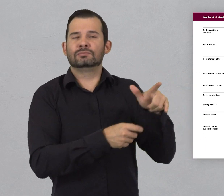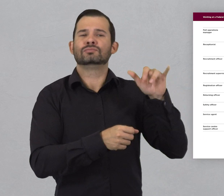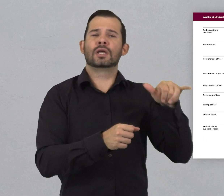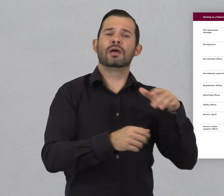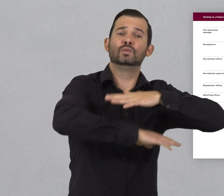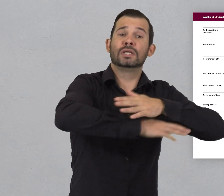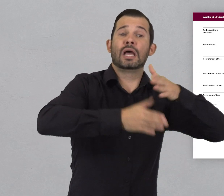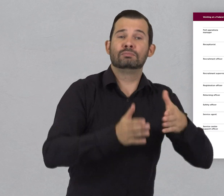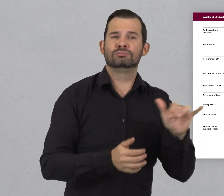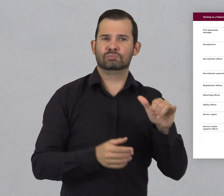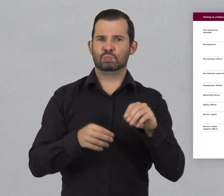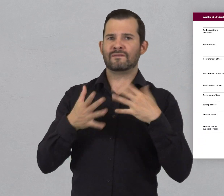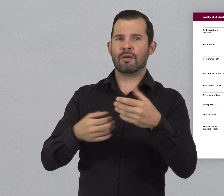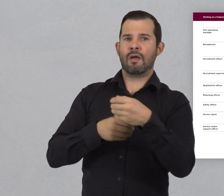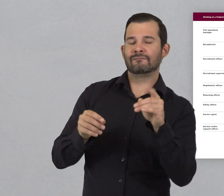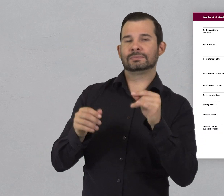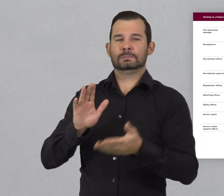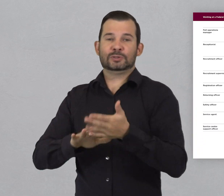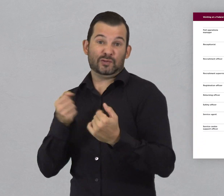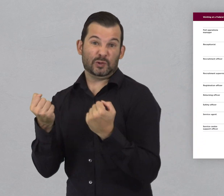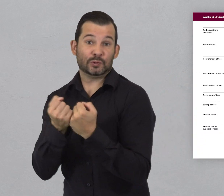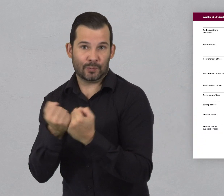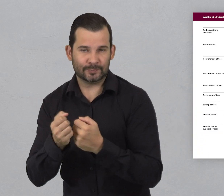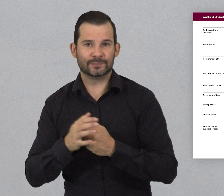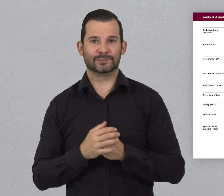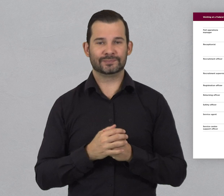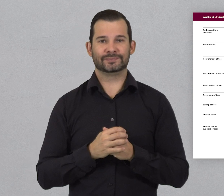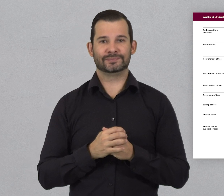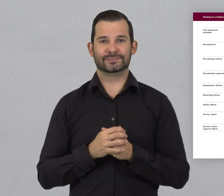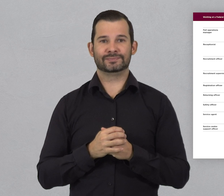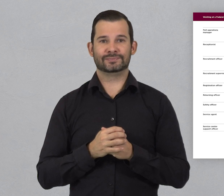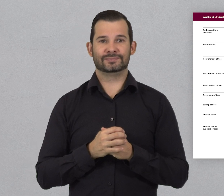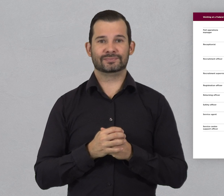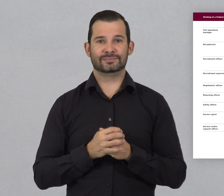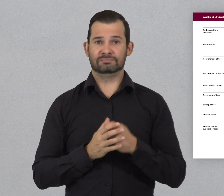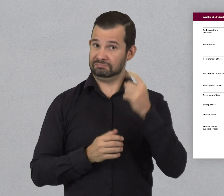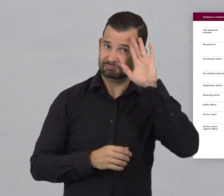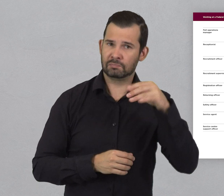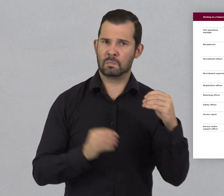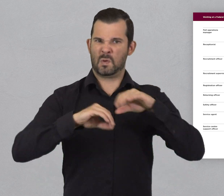the receptionist also provides office and administrative support. More than one person